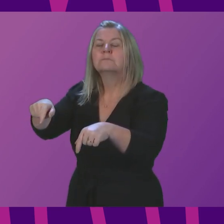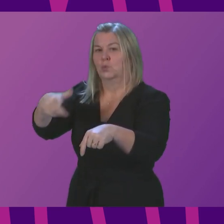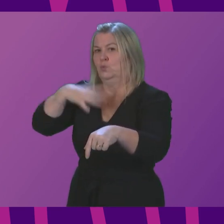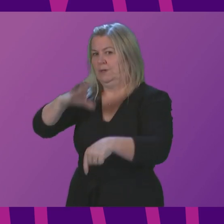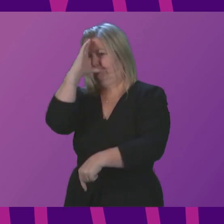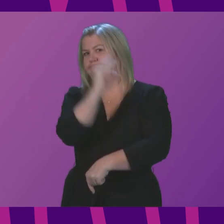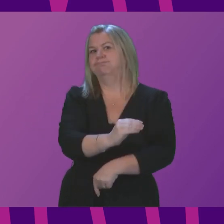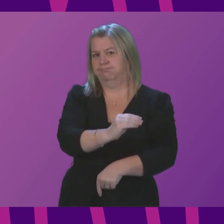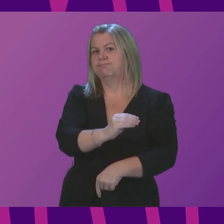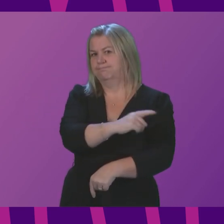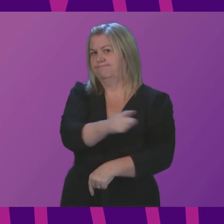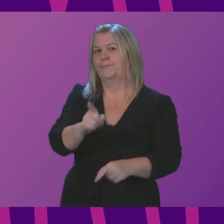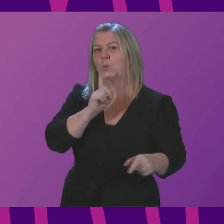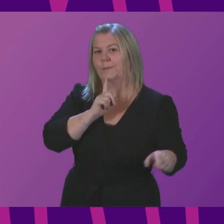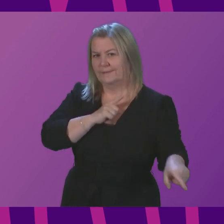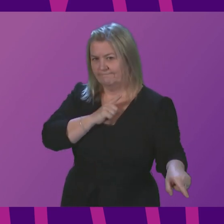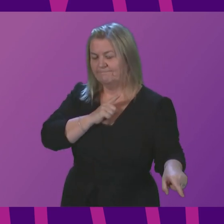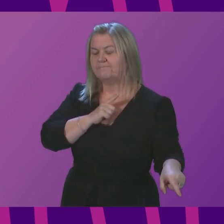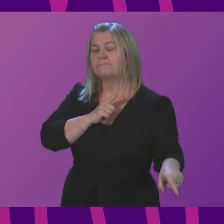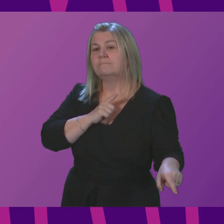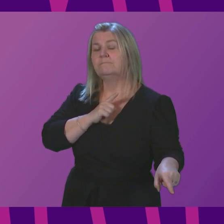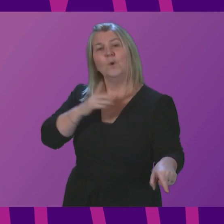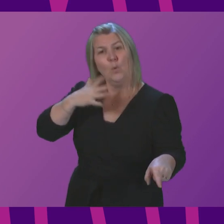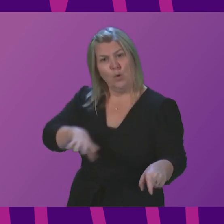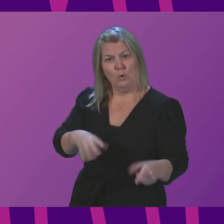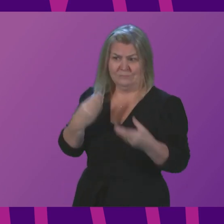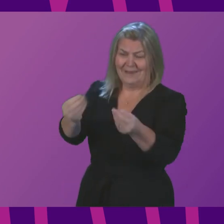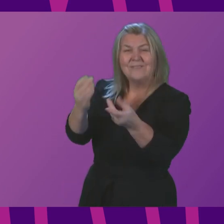parole. I want to make sure that we set out in detail where all the different strands